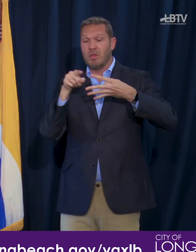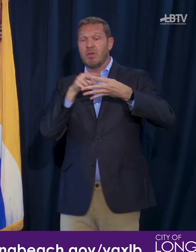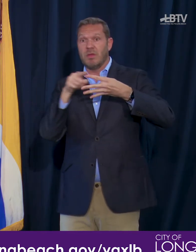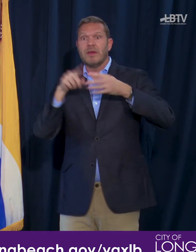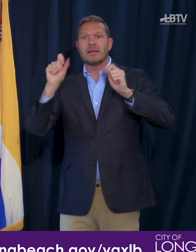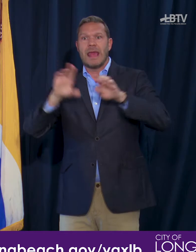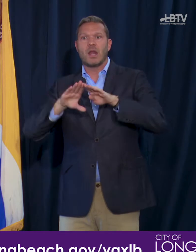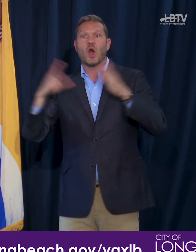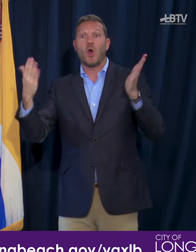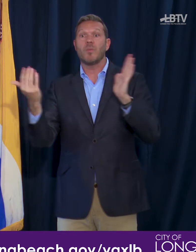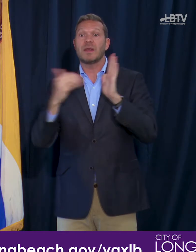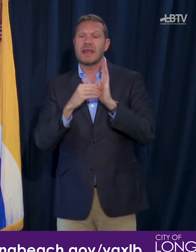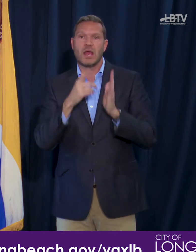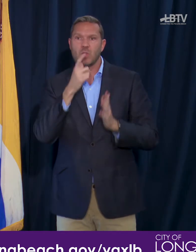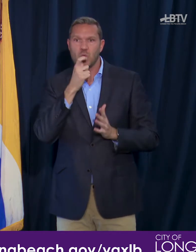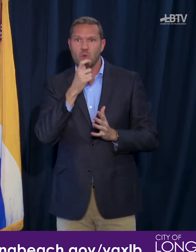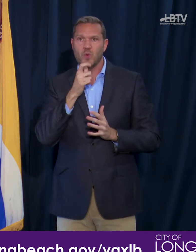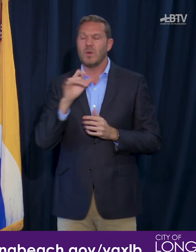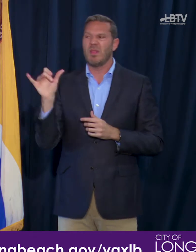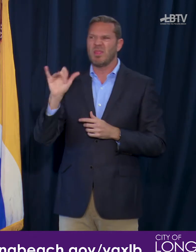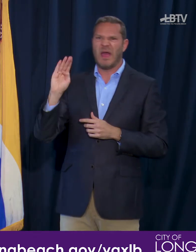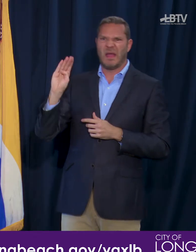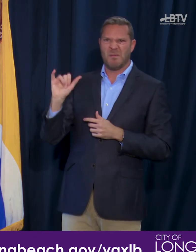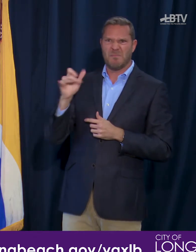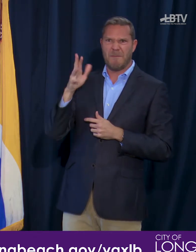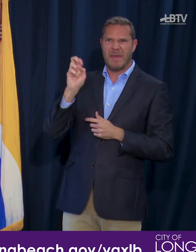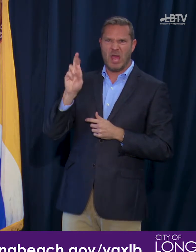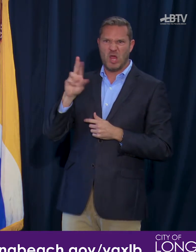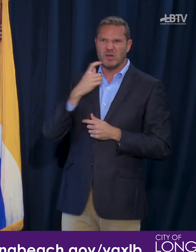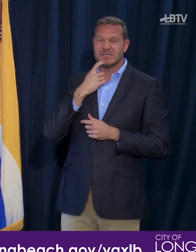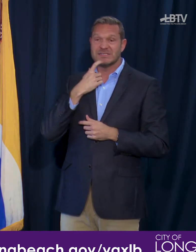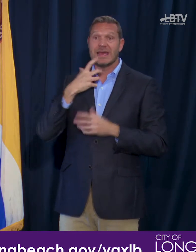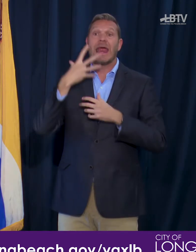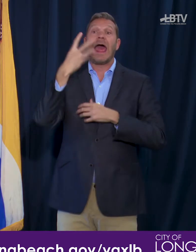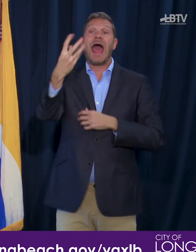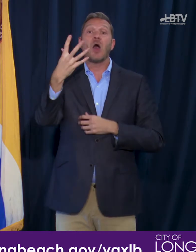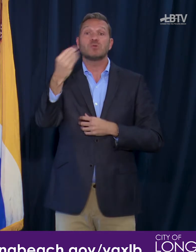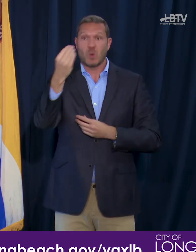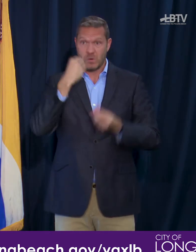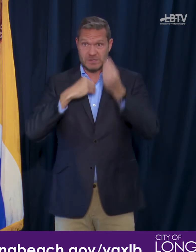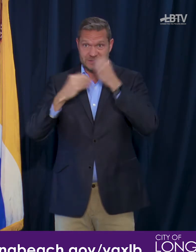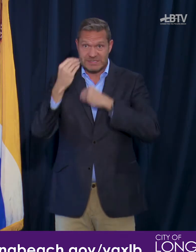This includes, as the mayor mentioned, outdoor in person dining. This is subject to several restrictions.